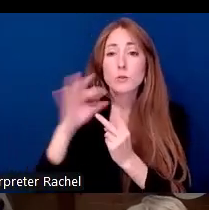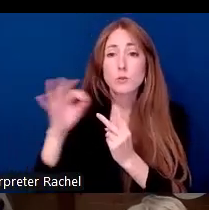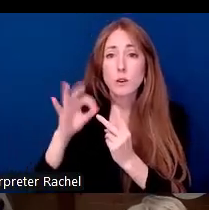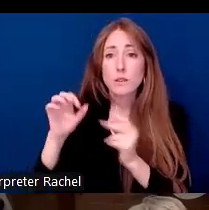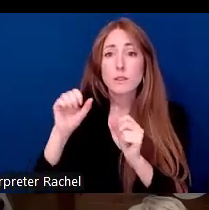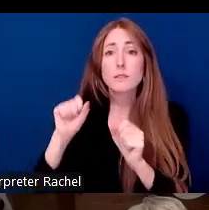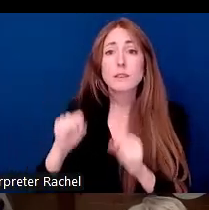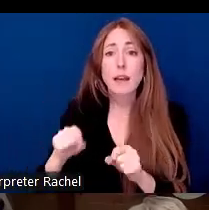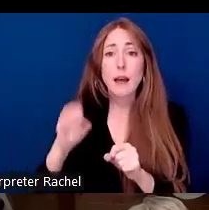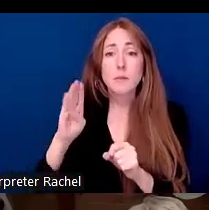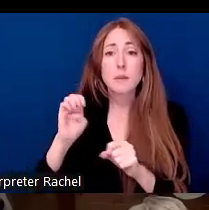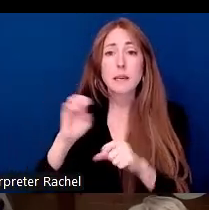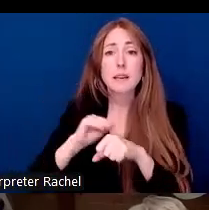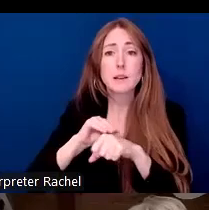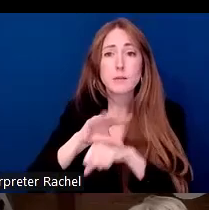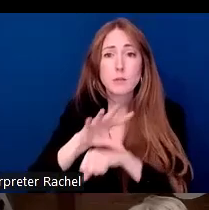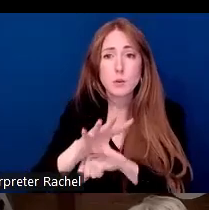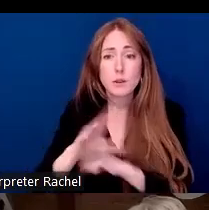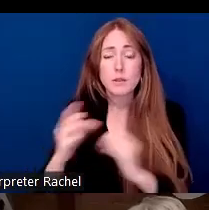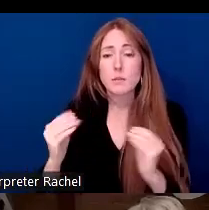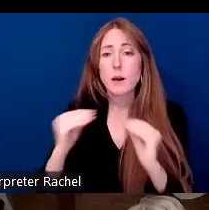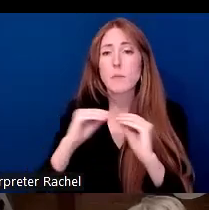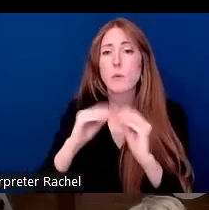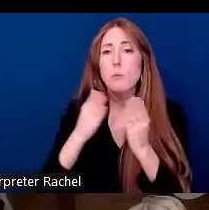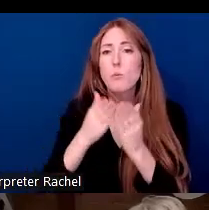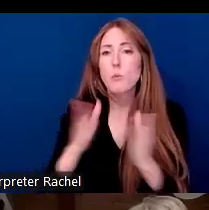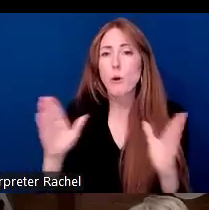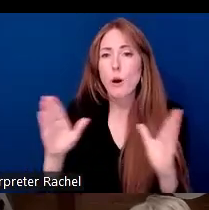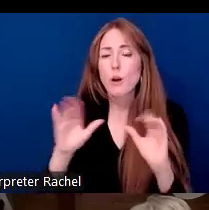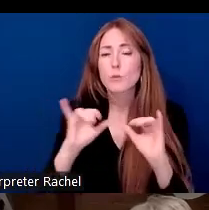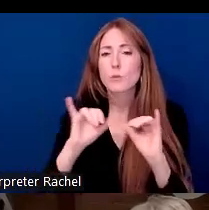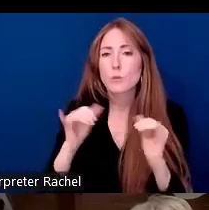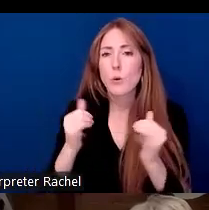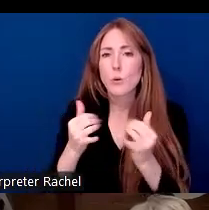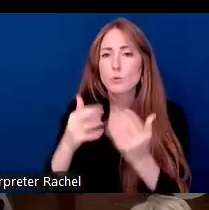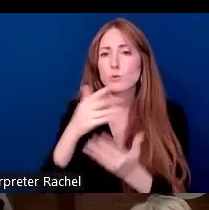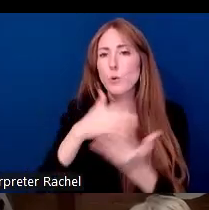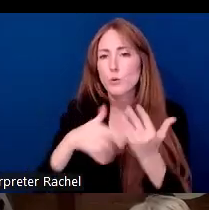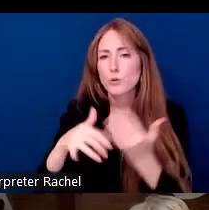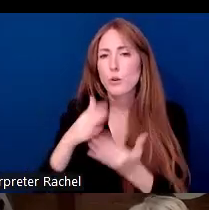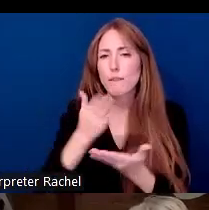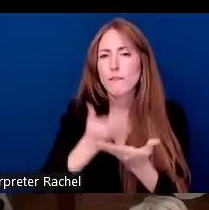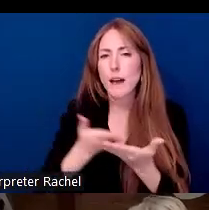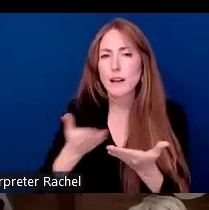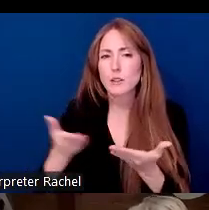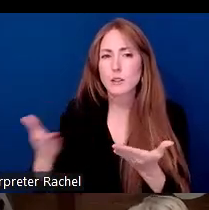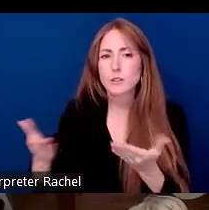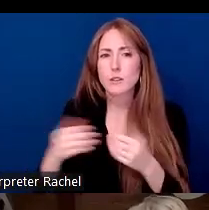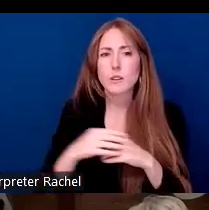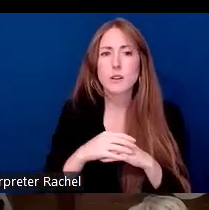and structural factors. Aligned with findings from the larger study, there is also a need in